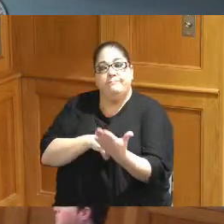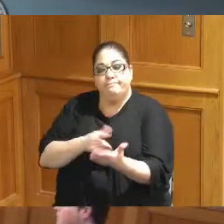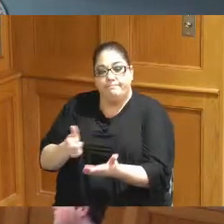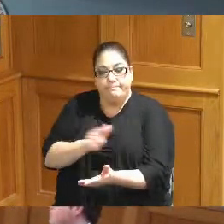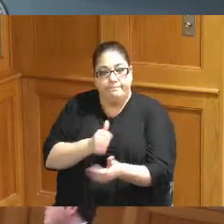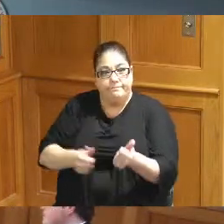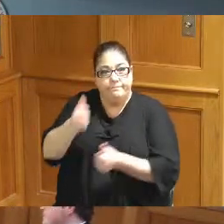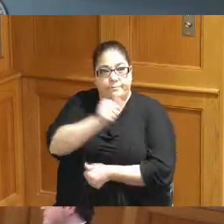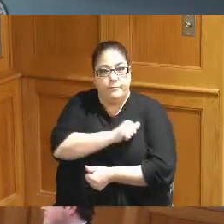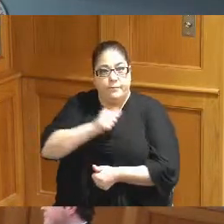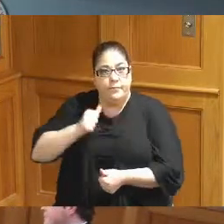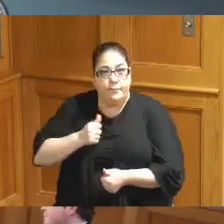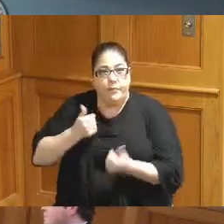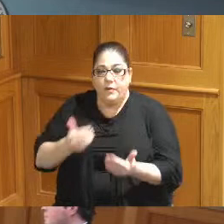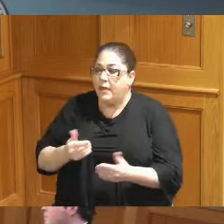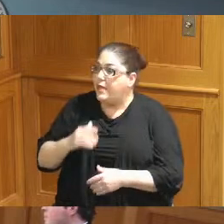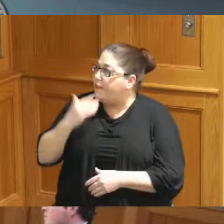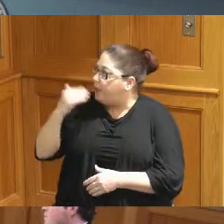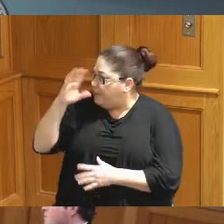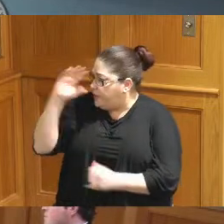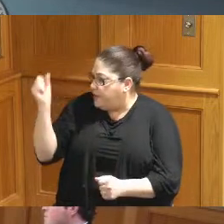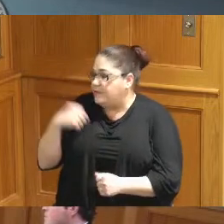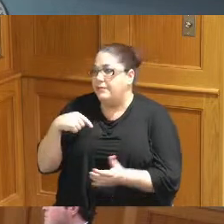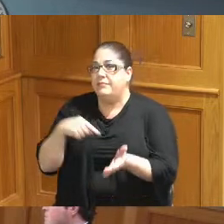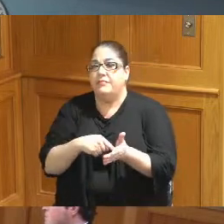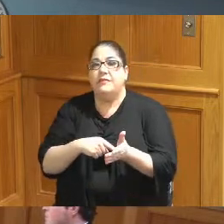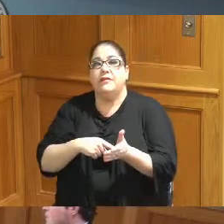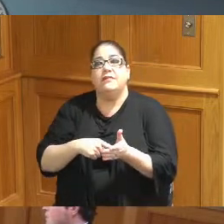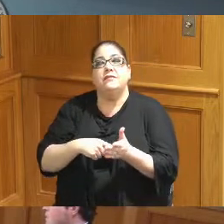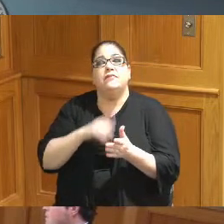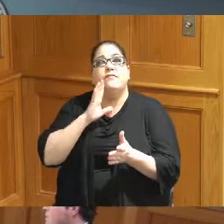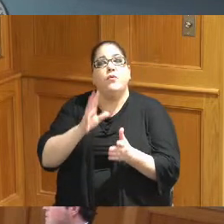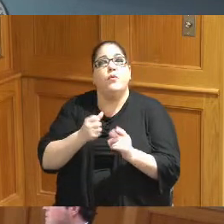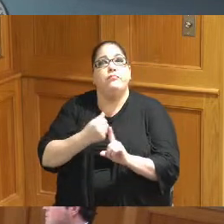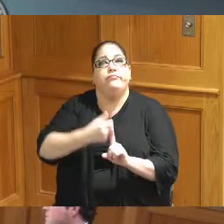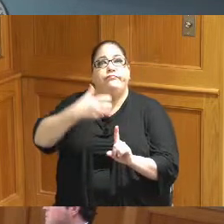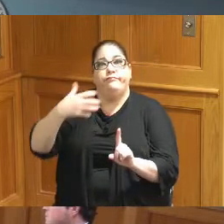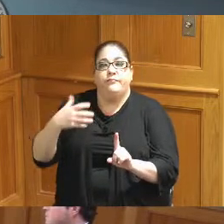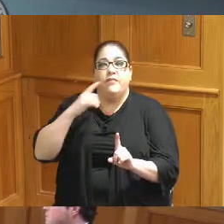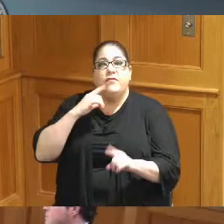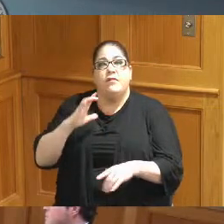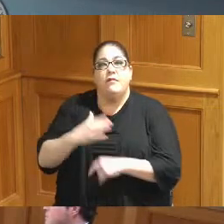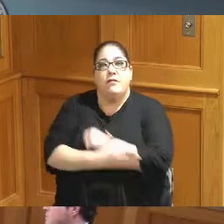thank you Madam President so this resolution Spurs as an extension of of the counties and